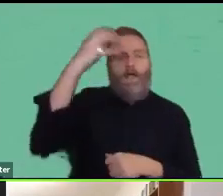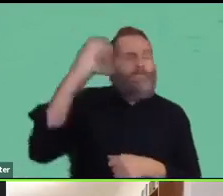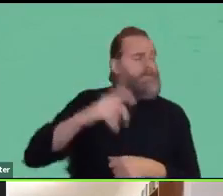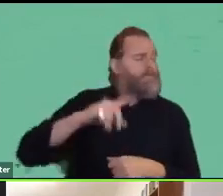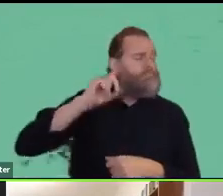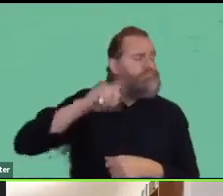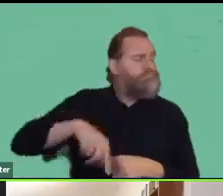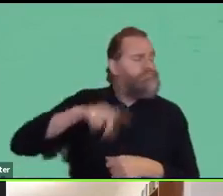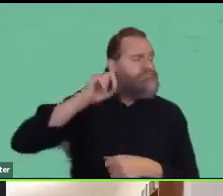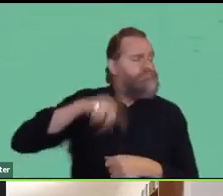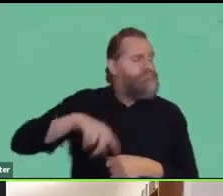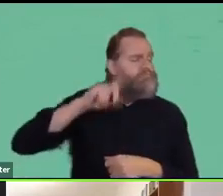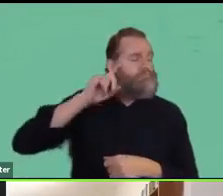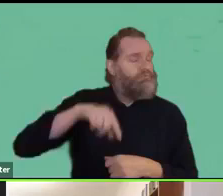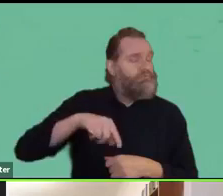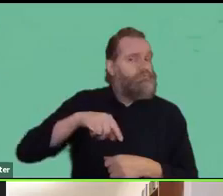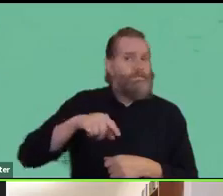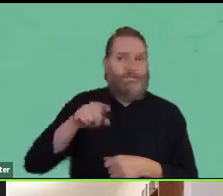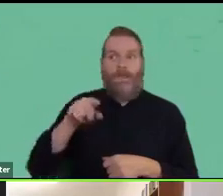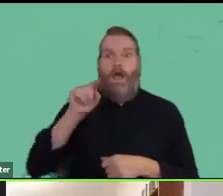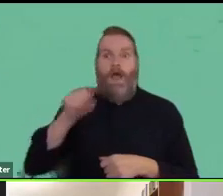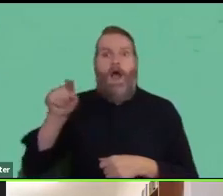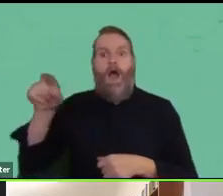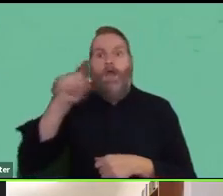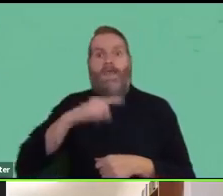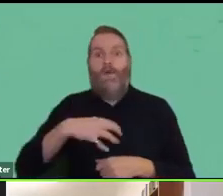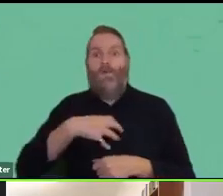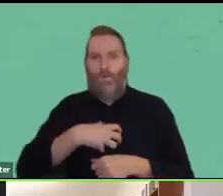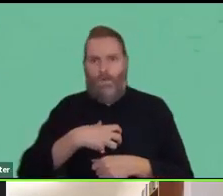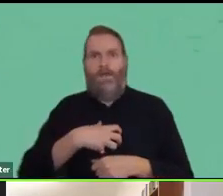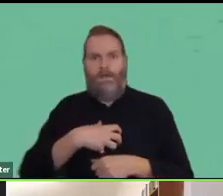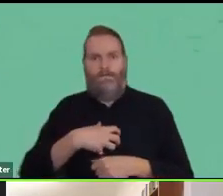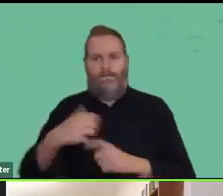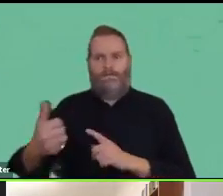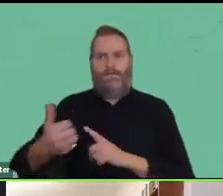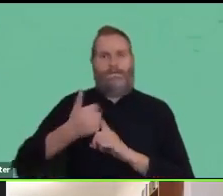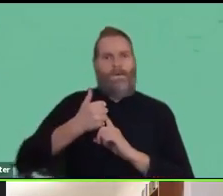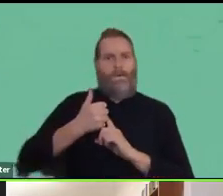that other unions like us are in a position that they think if we have to we can win